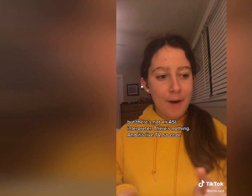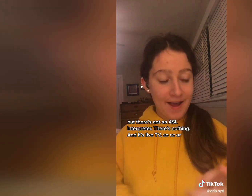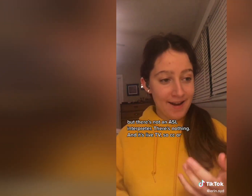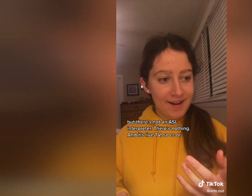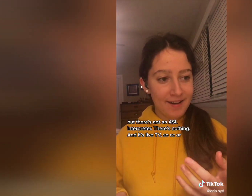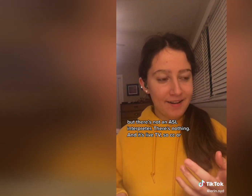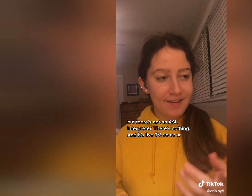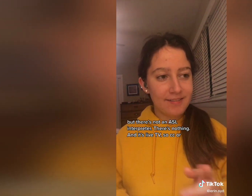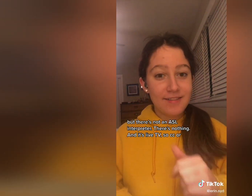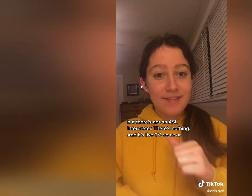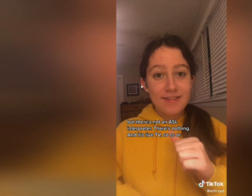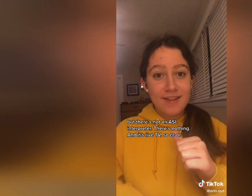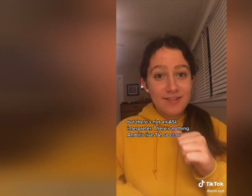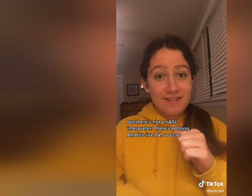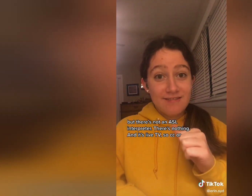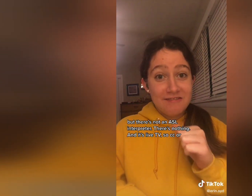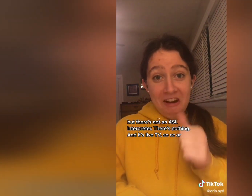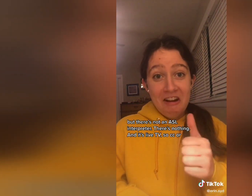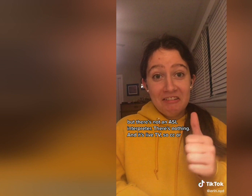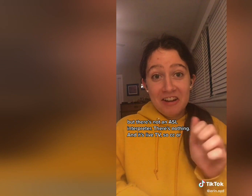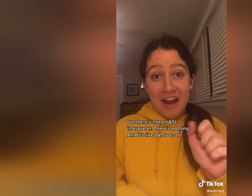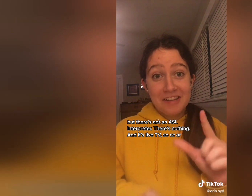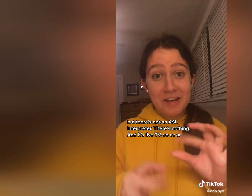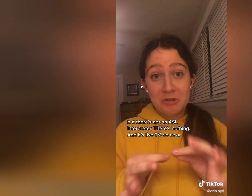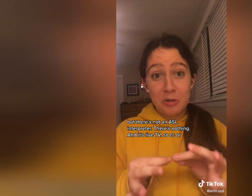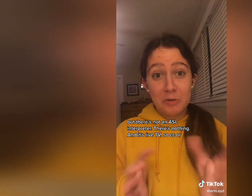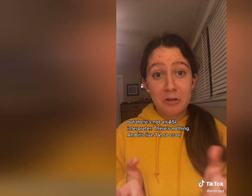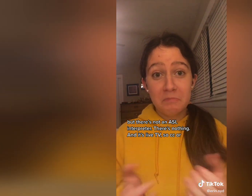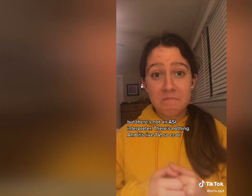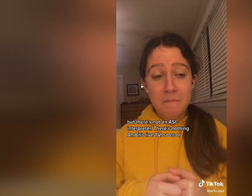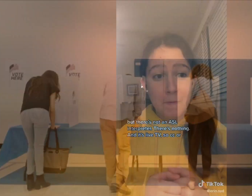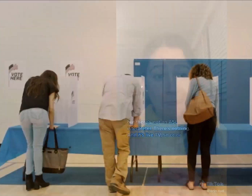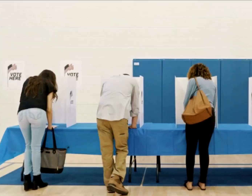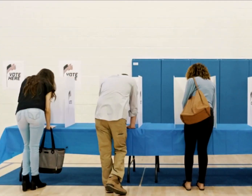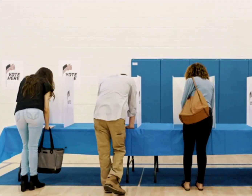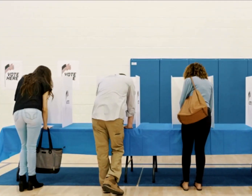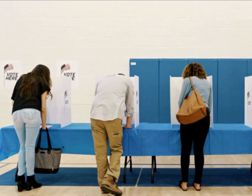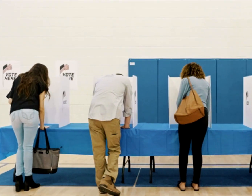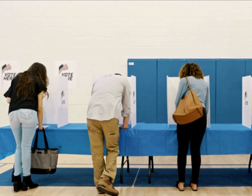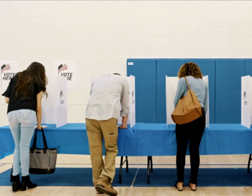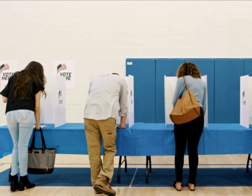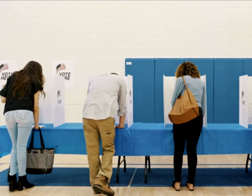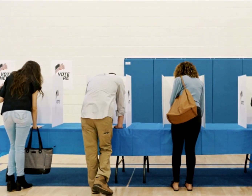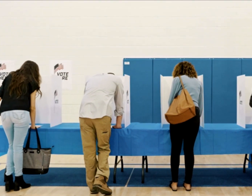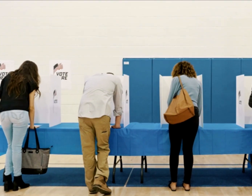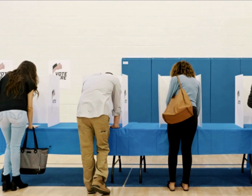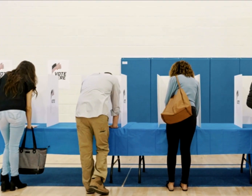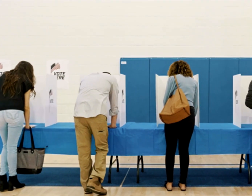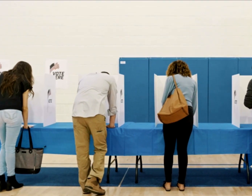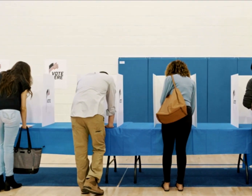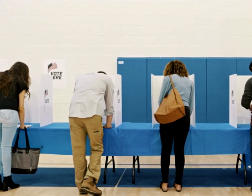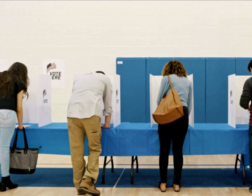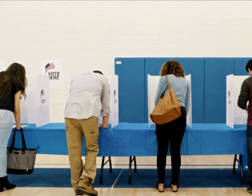but there's not an ASL interpreter. This will be the Northeastern University sophomore's